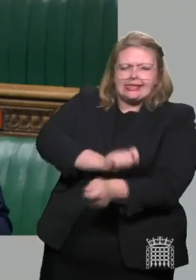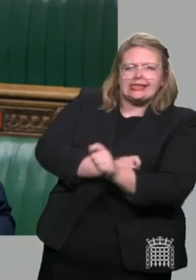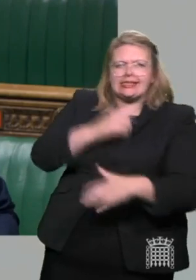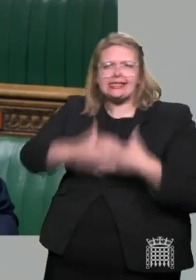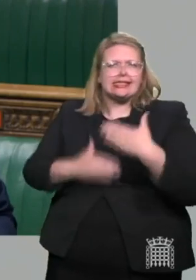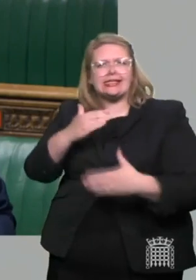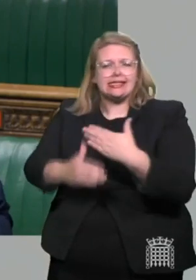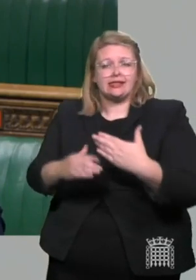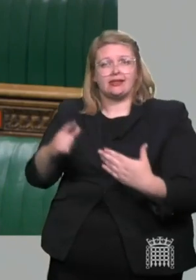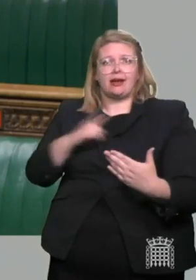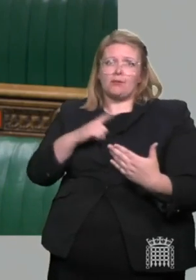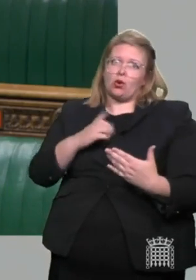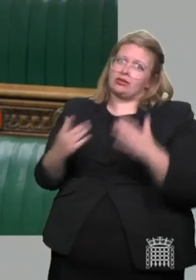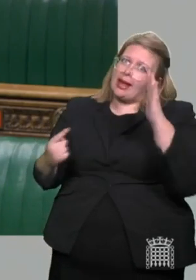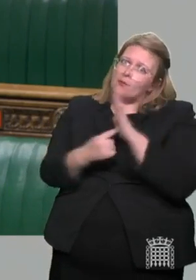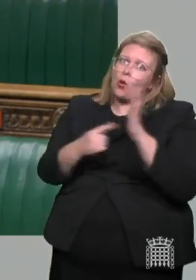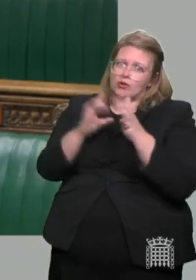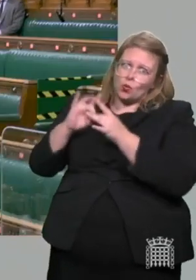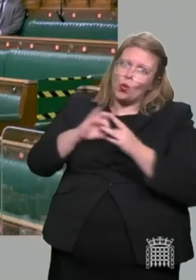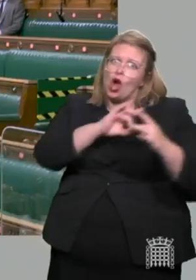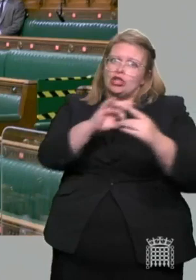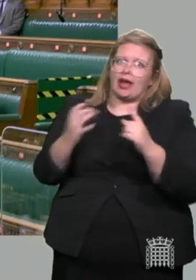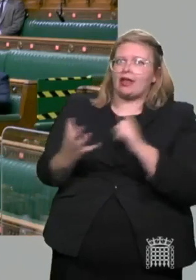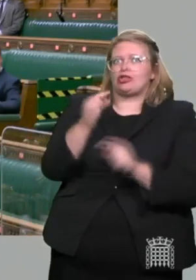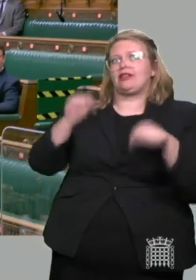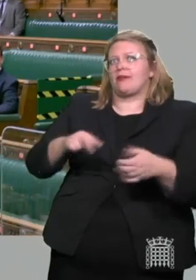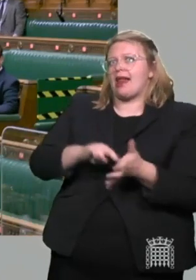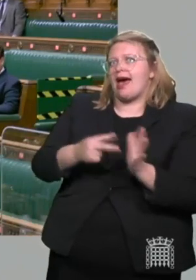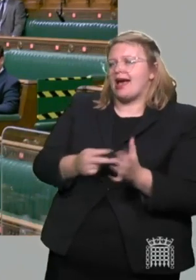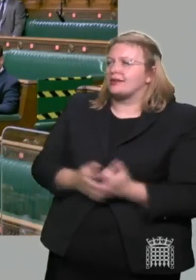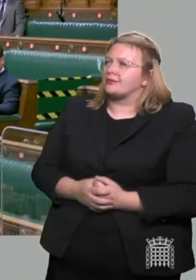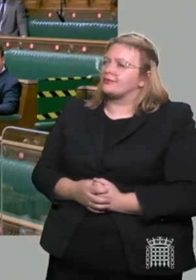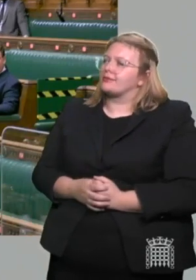After all, teamwork makes the dream work. >> The Prime Minister